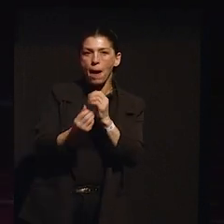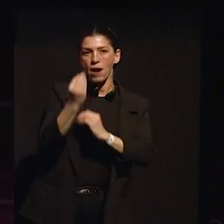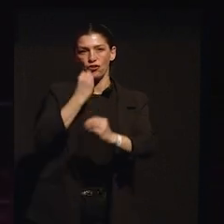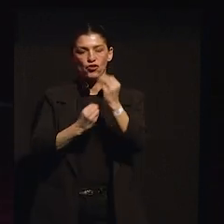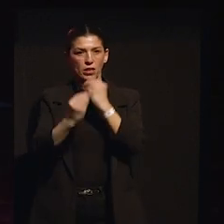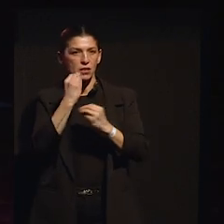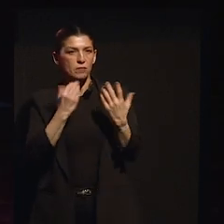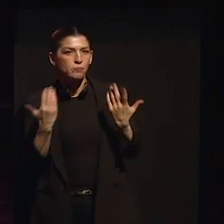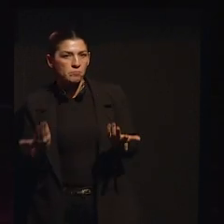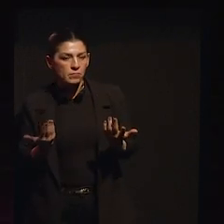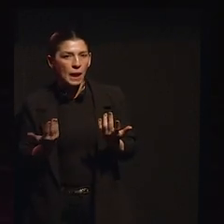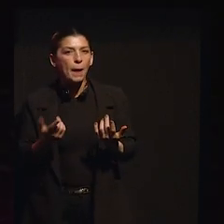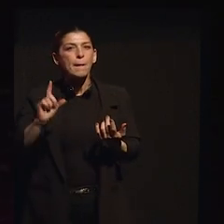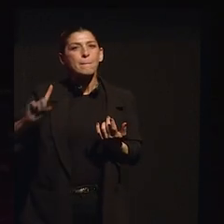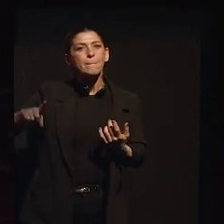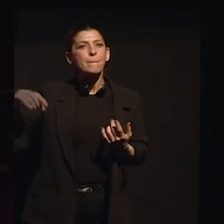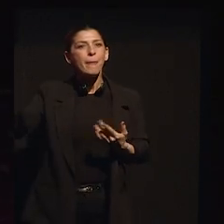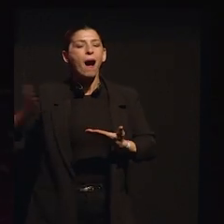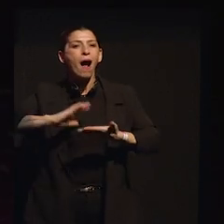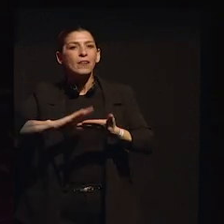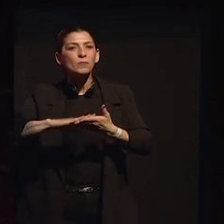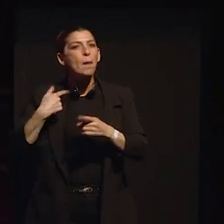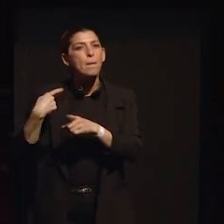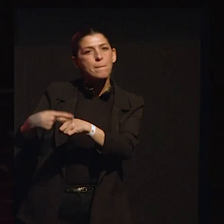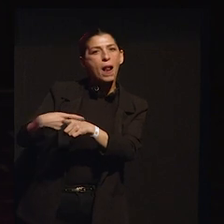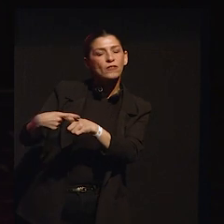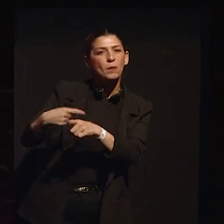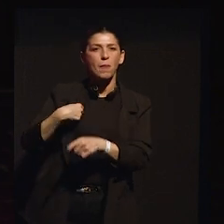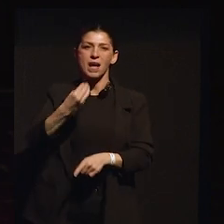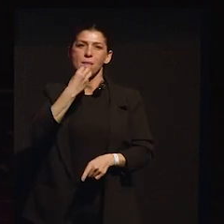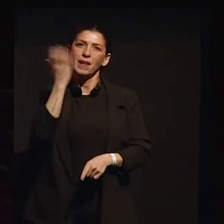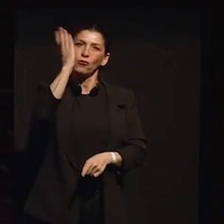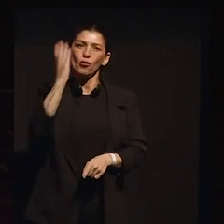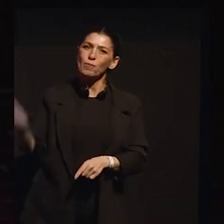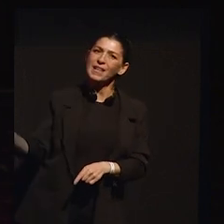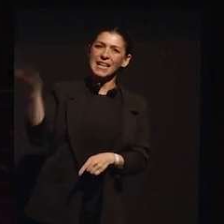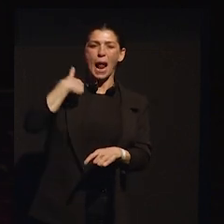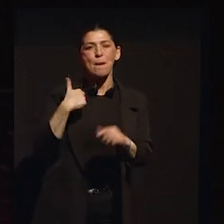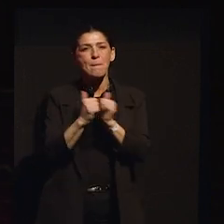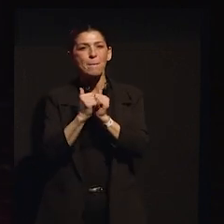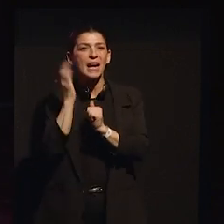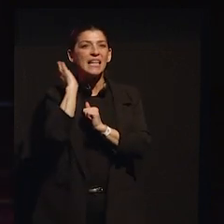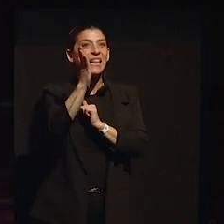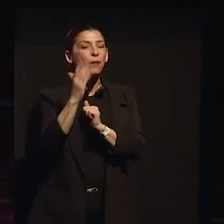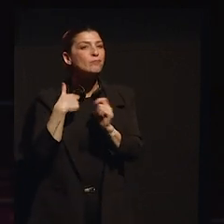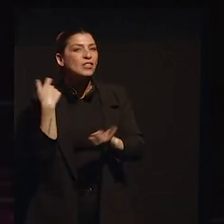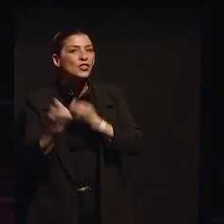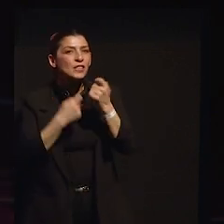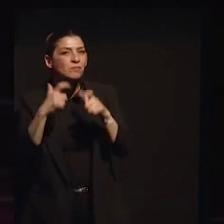So, what are we going to do? We’ll eat together, you’ll eat and share with your friend.